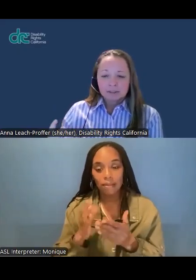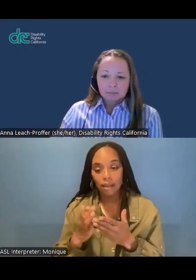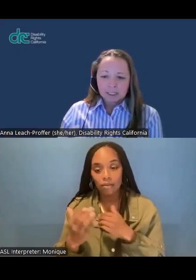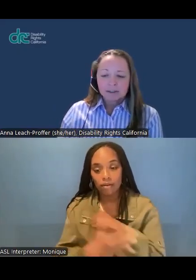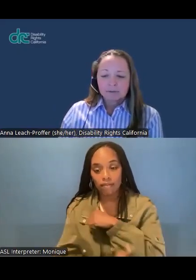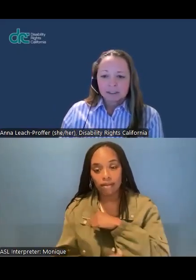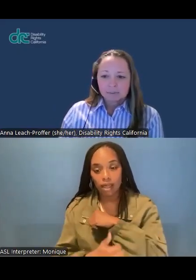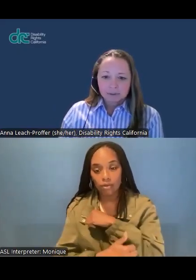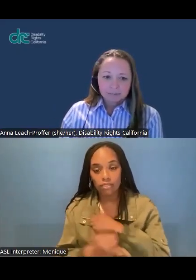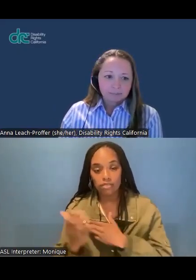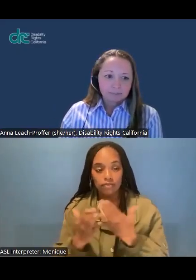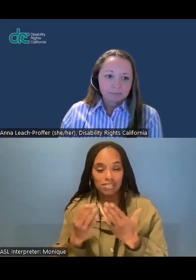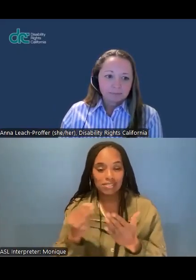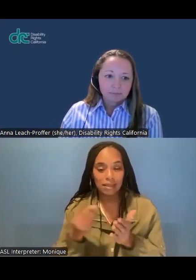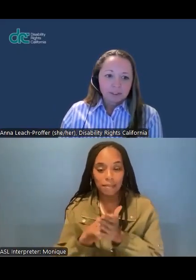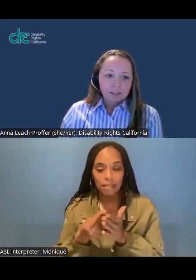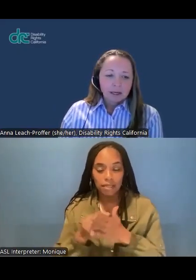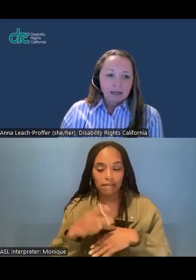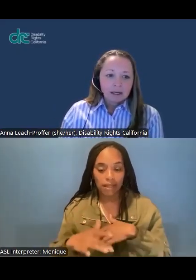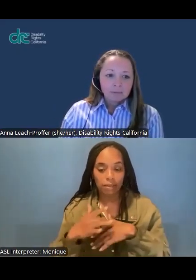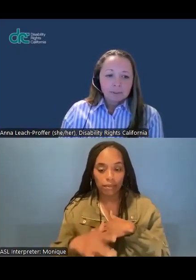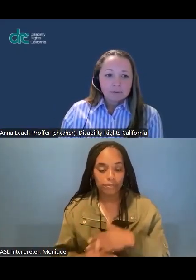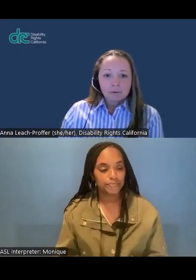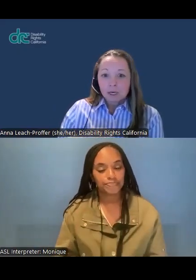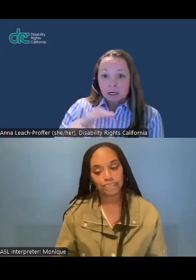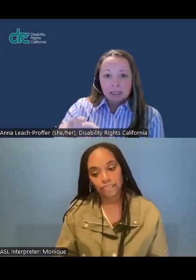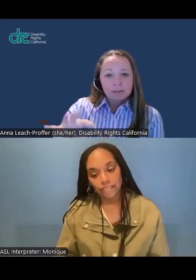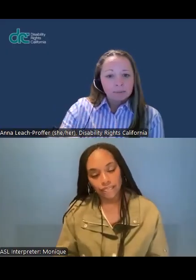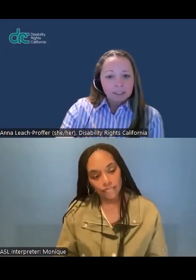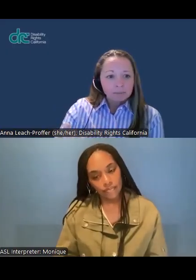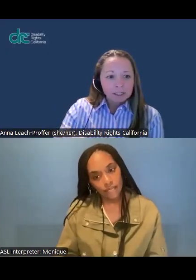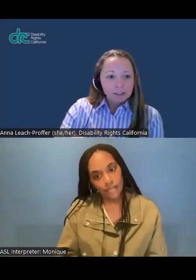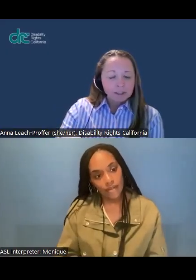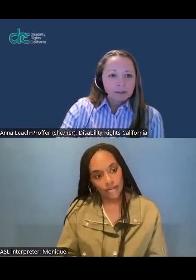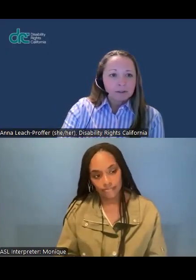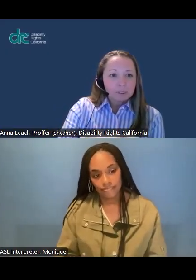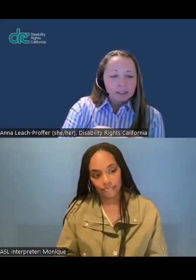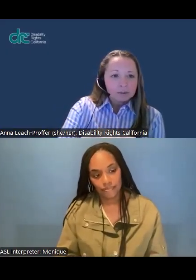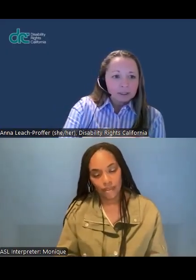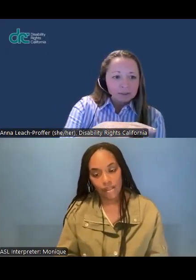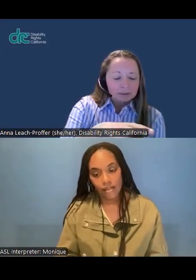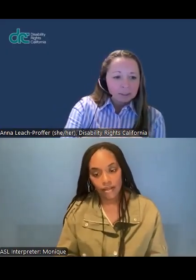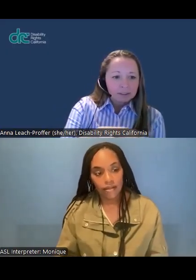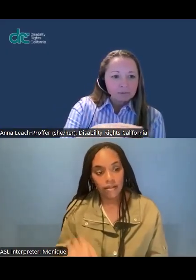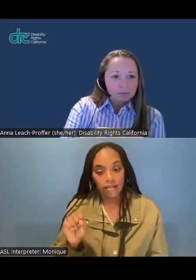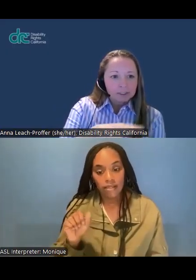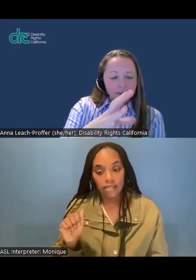and money available. So, as Sabrina mentioned, we do have some information